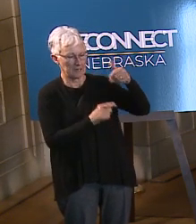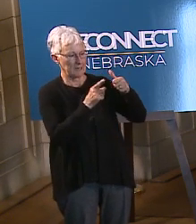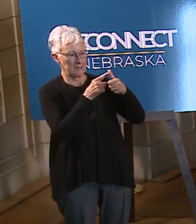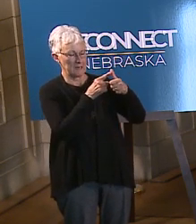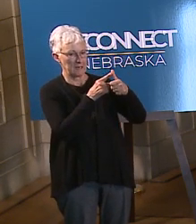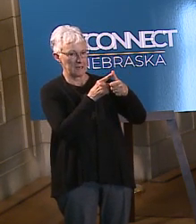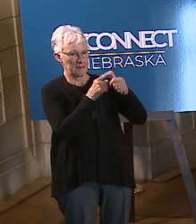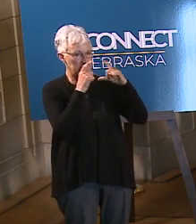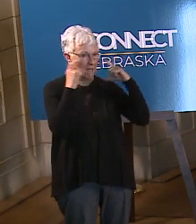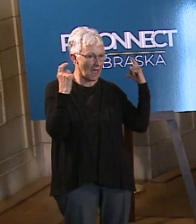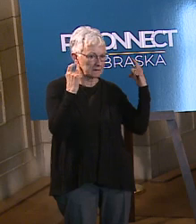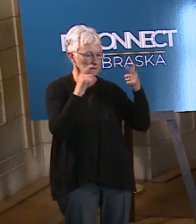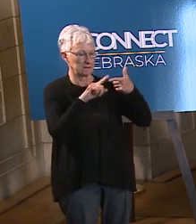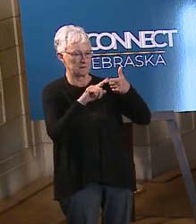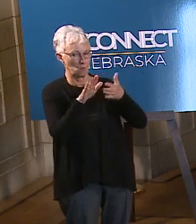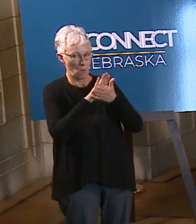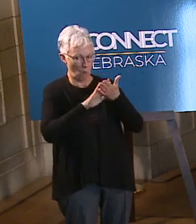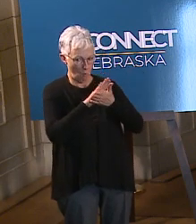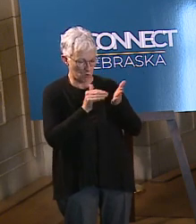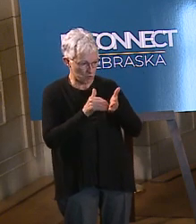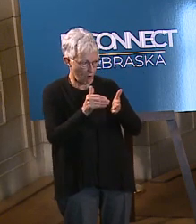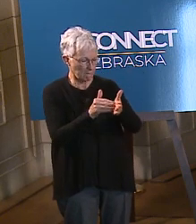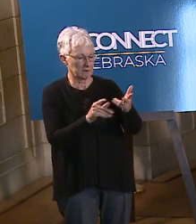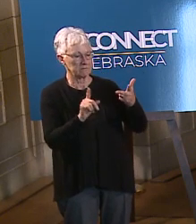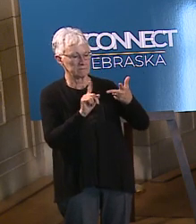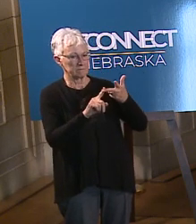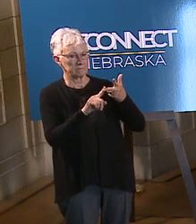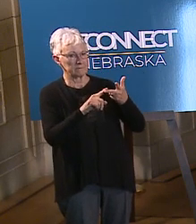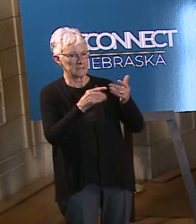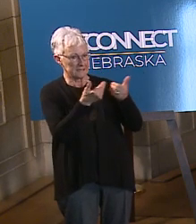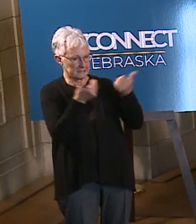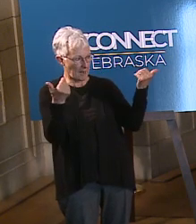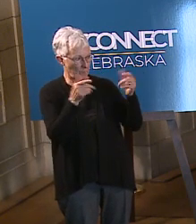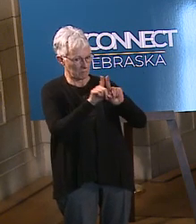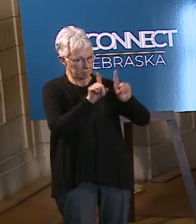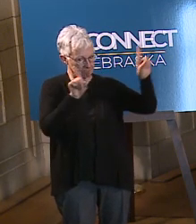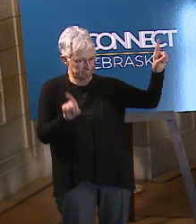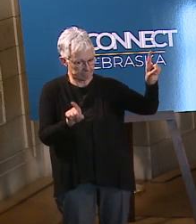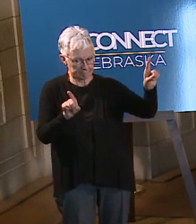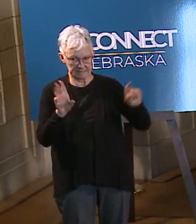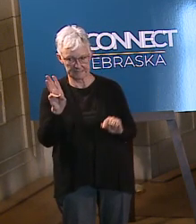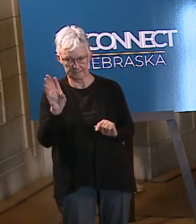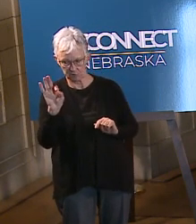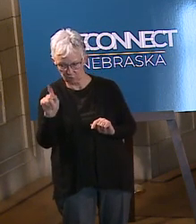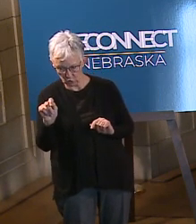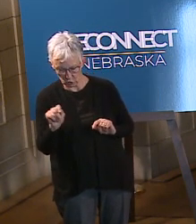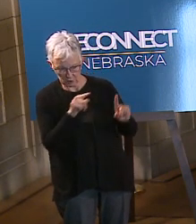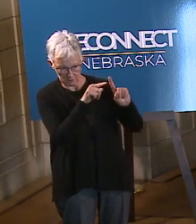SWISS CHEESE. MULTIPLE LAYERS OF THINGS WE DID. ASKING PEOPLE TO KEEP THE SIX